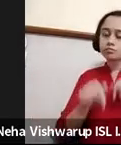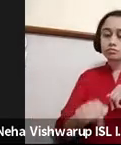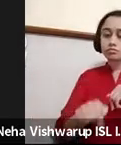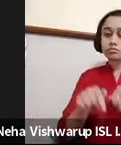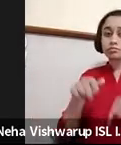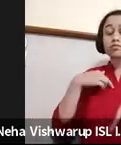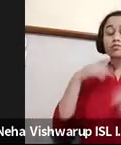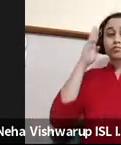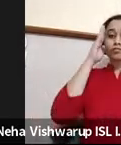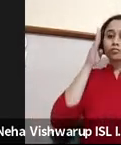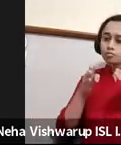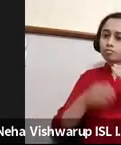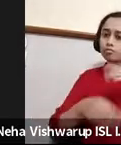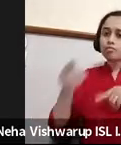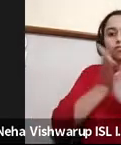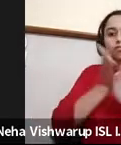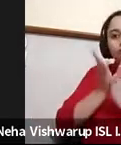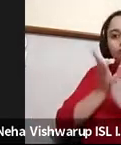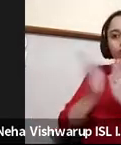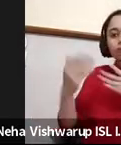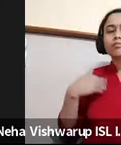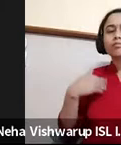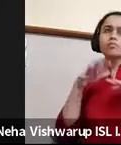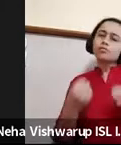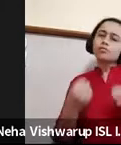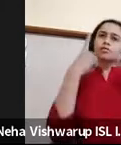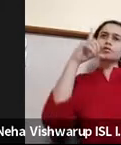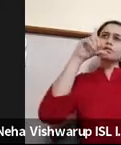paid to the way in which its sitters wanted to be represented to the images that this